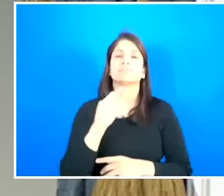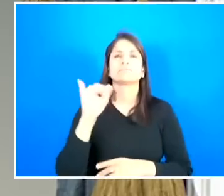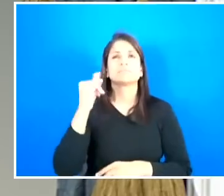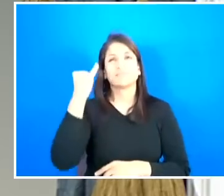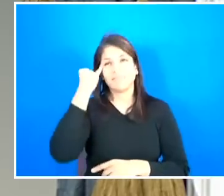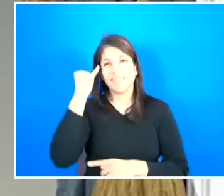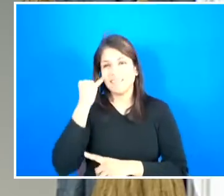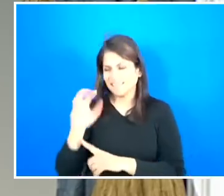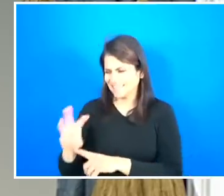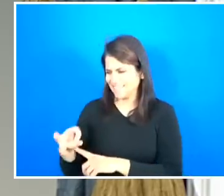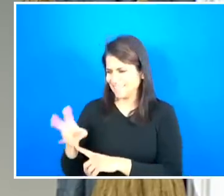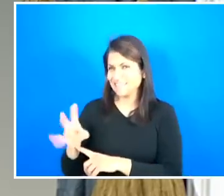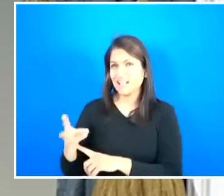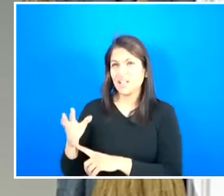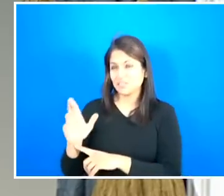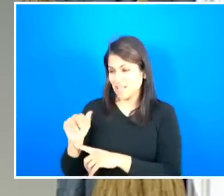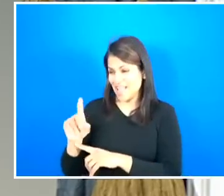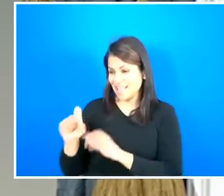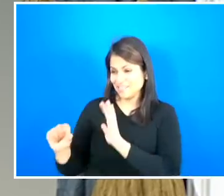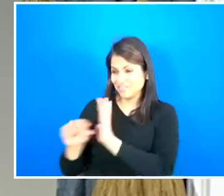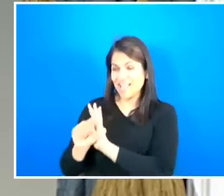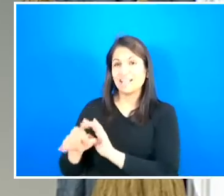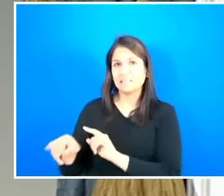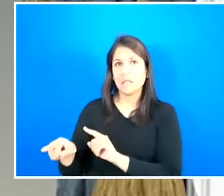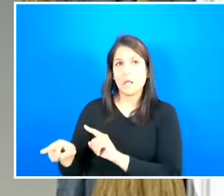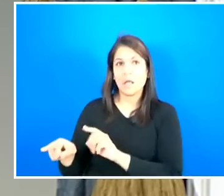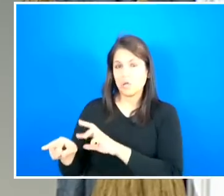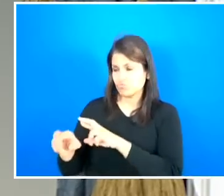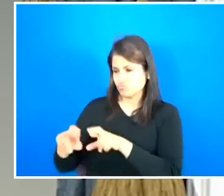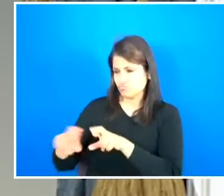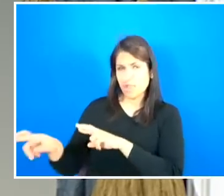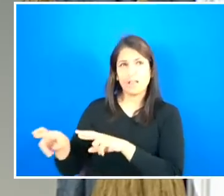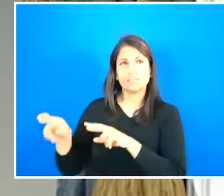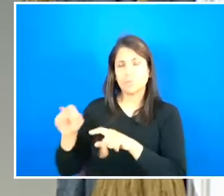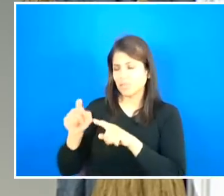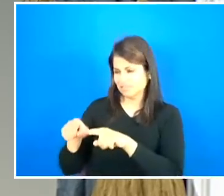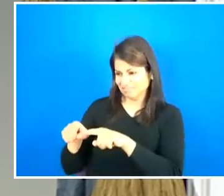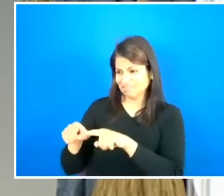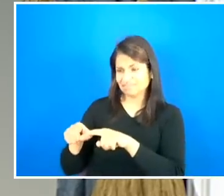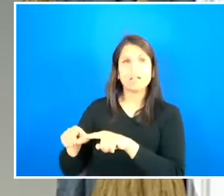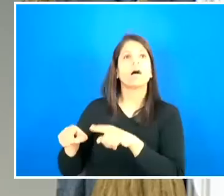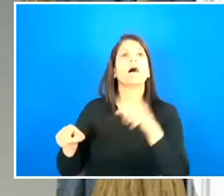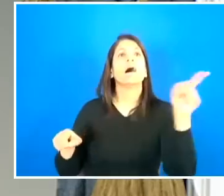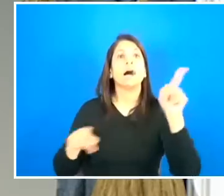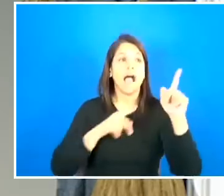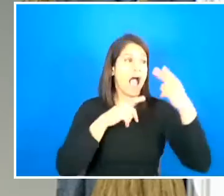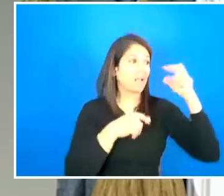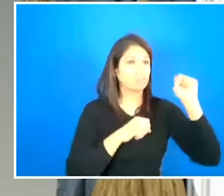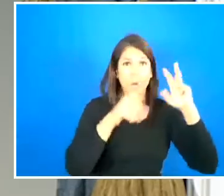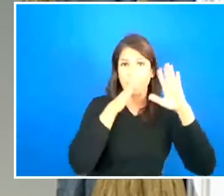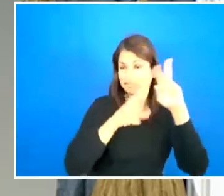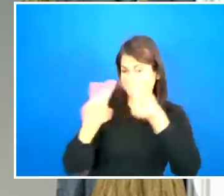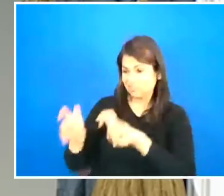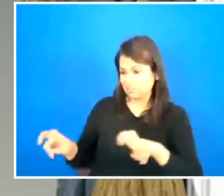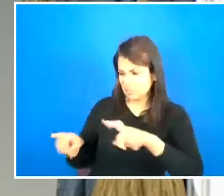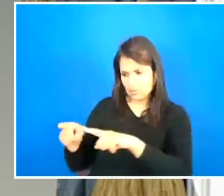THE MAYOR AND I HAVE BEEN VERY CLEAR THAT WE WILL NOT PENALIZE STUDENTS IN ANY WAY, SHAPE OR